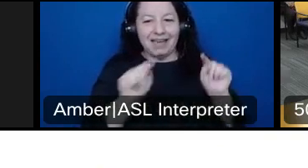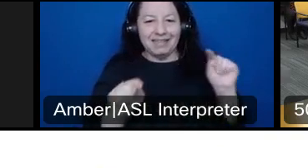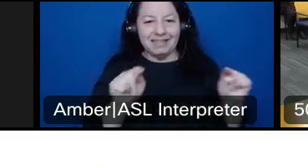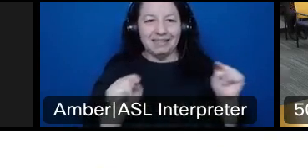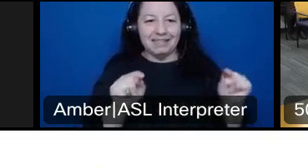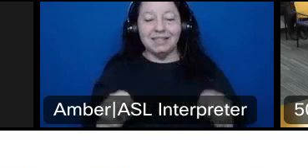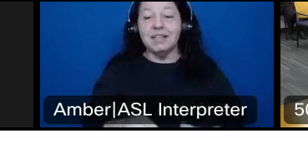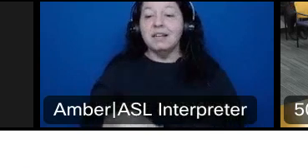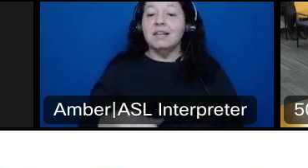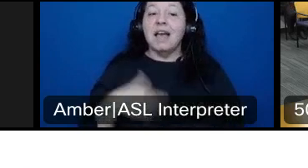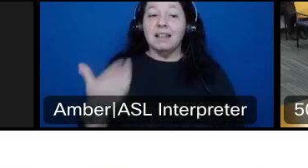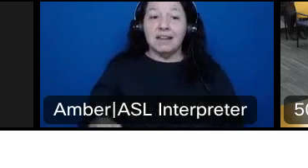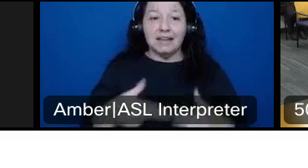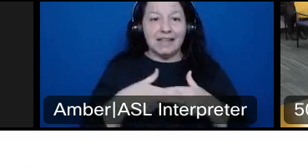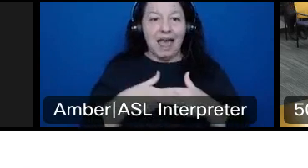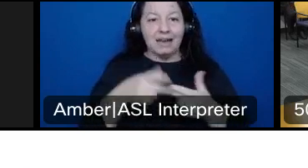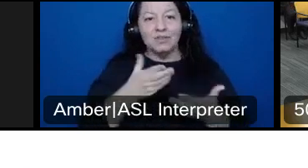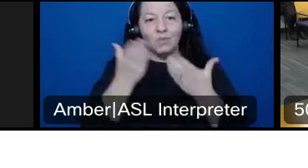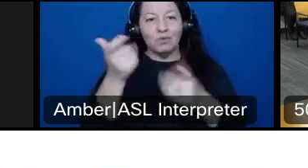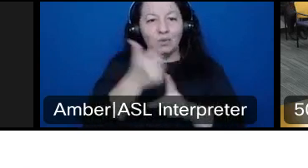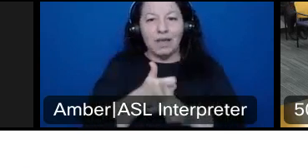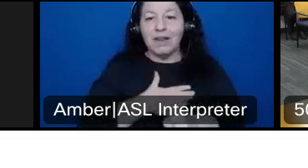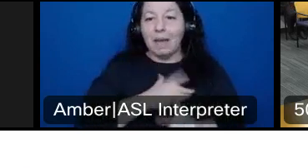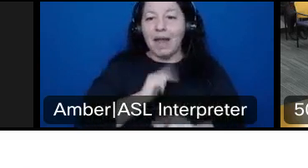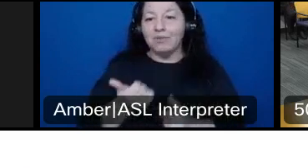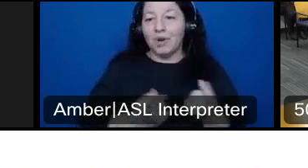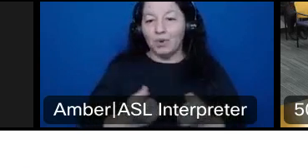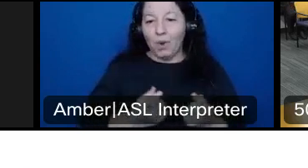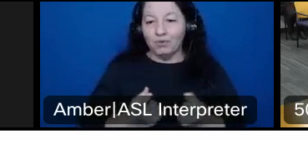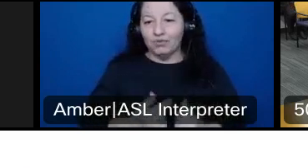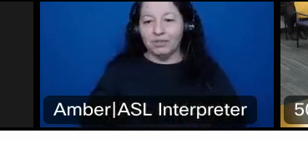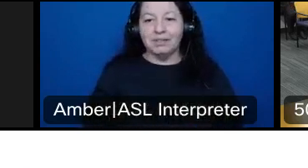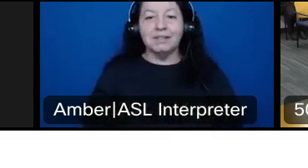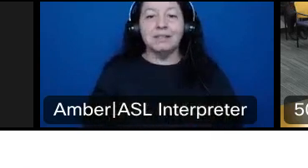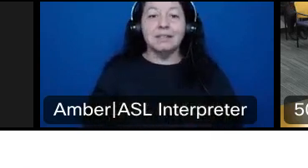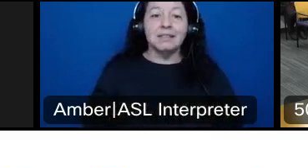Happy to take any questions Thank you so much. Any questions.